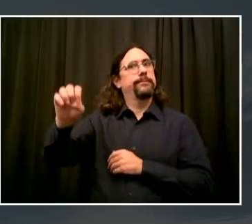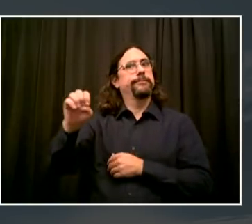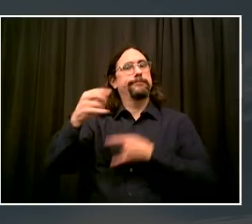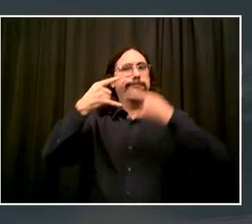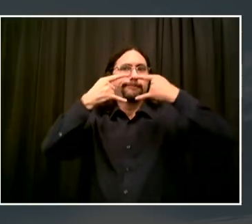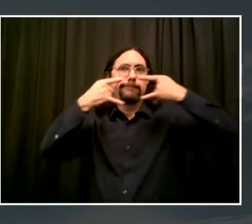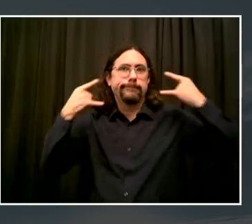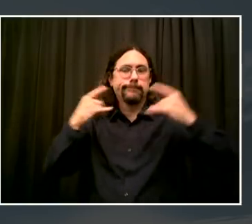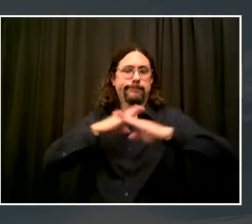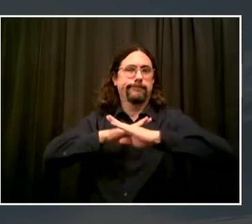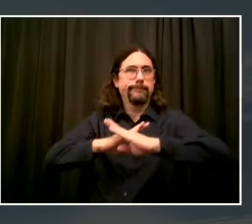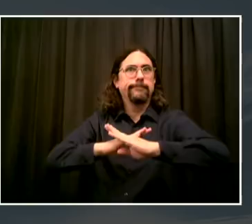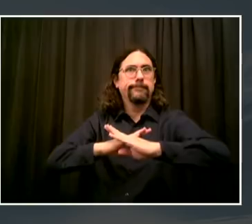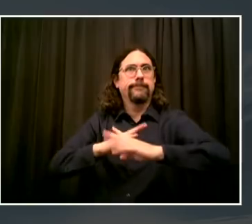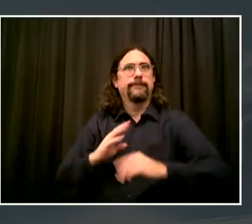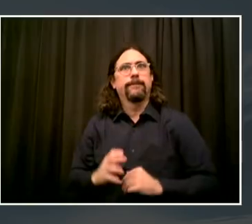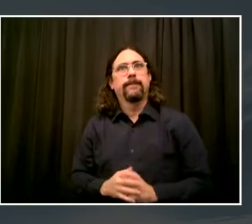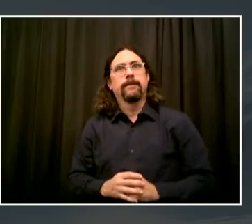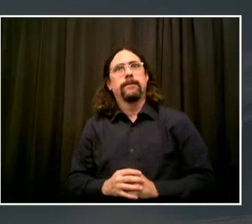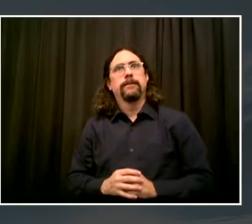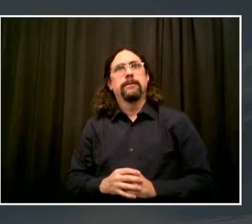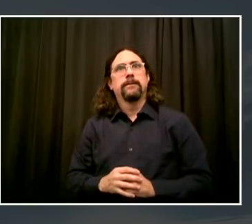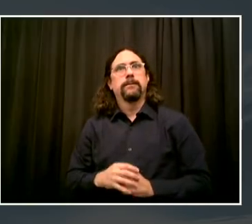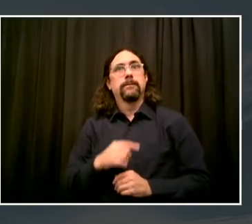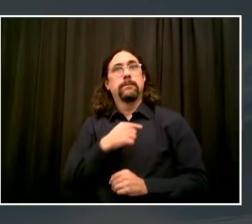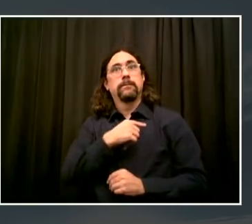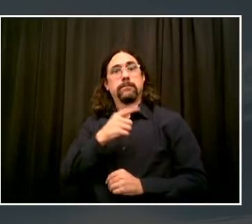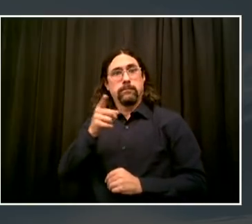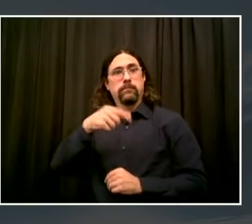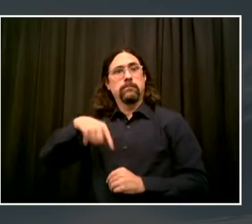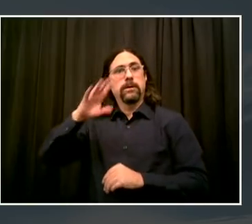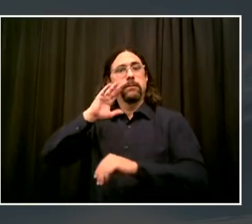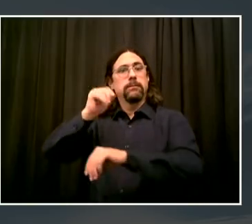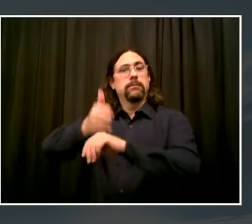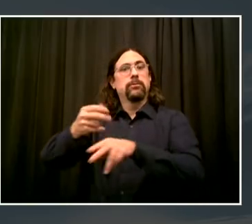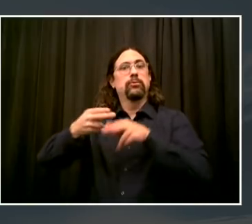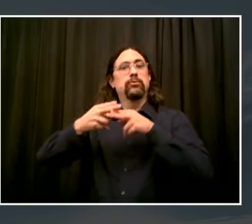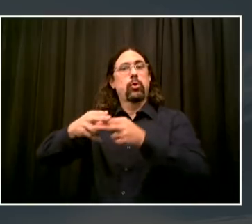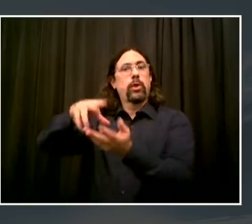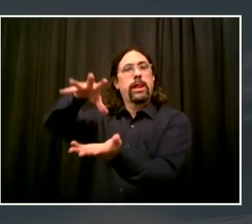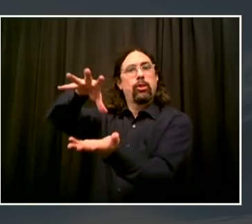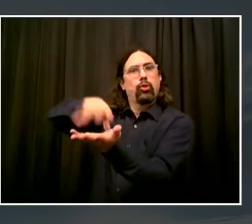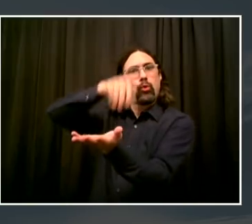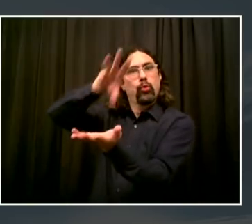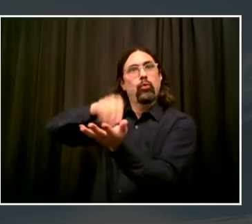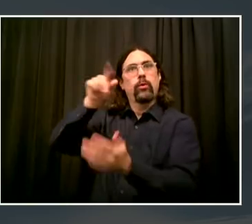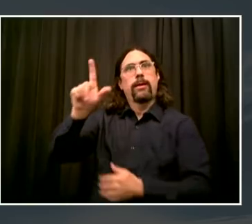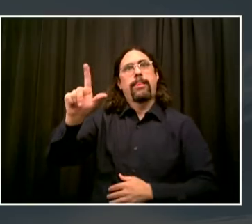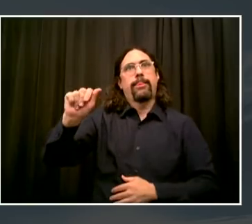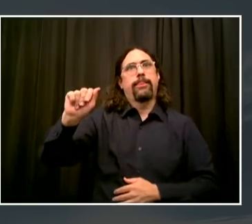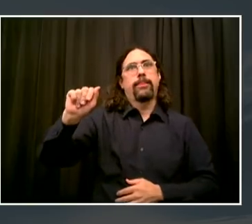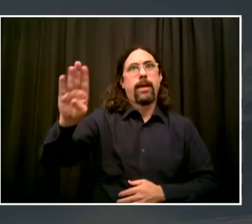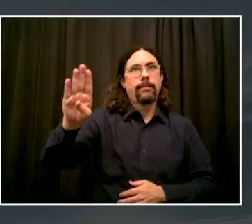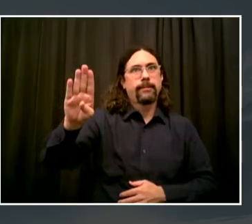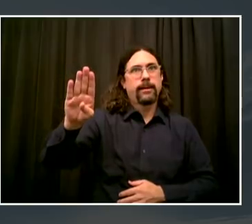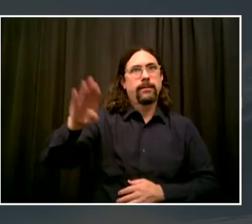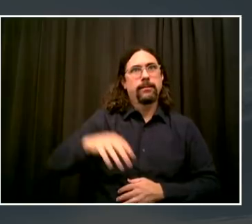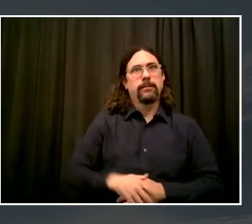WE ARE FRAMING THESE REMOTE [INDISCERNIBLE] ASRLEAG NIN LABS.